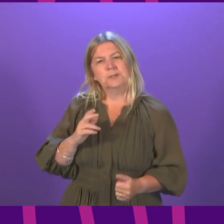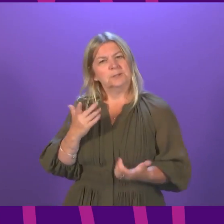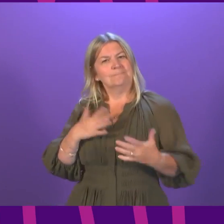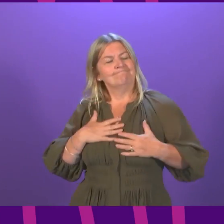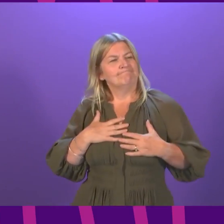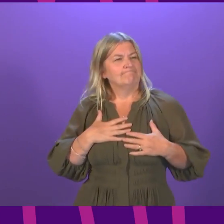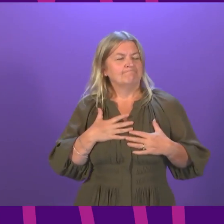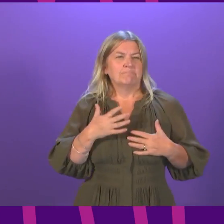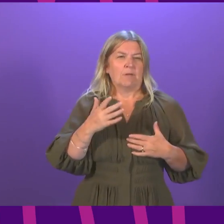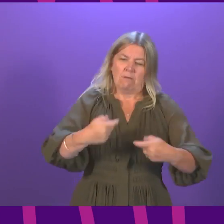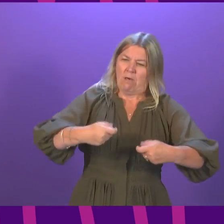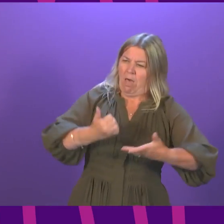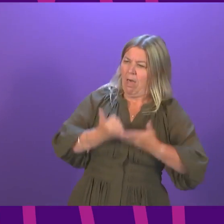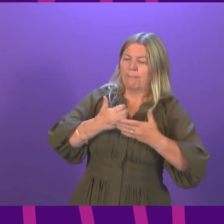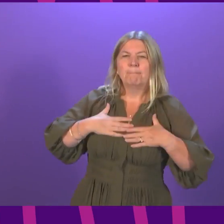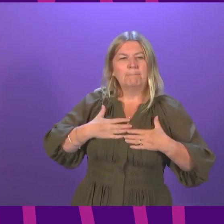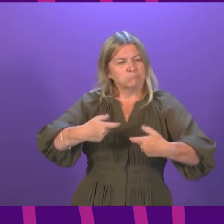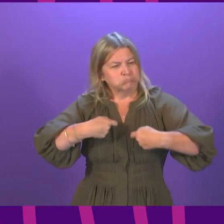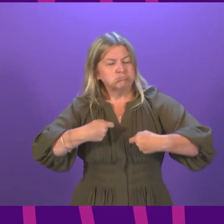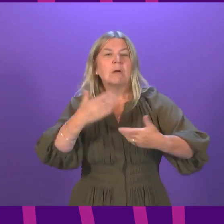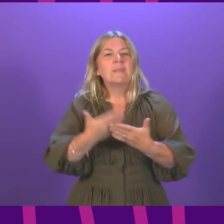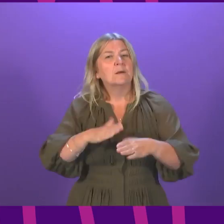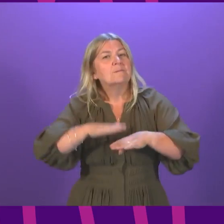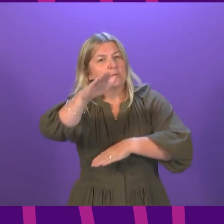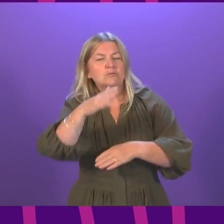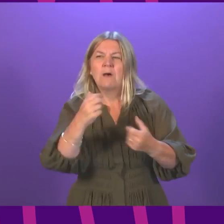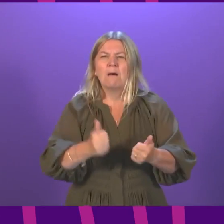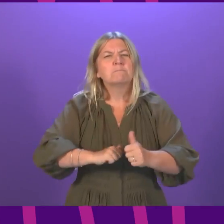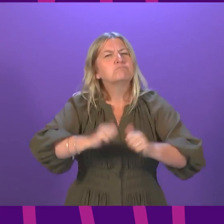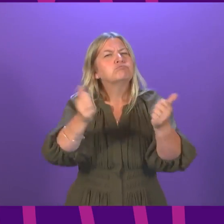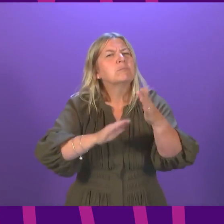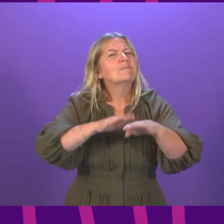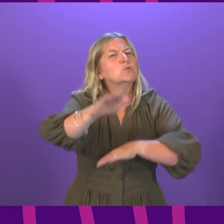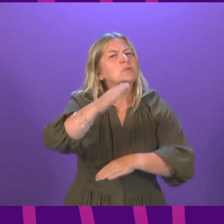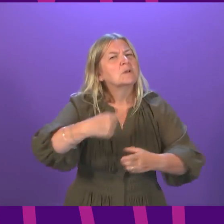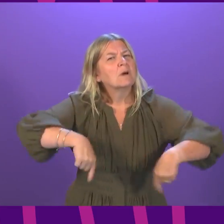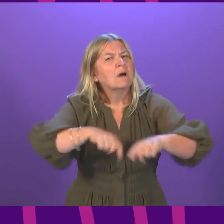after recovery?